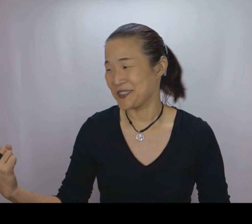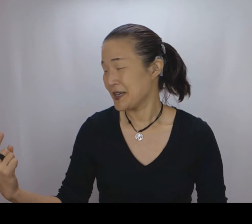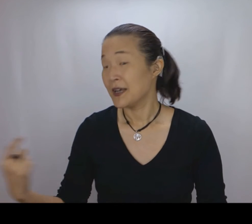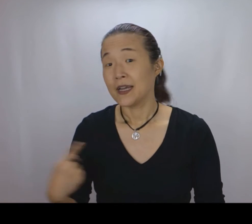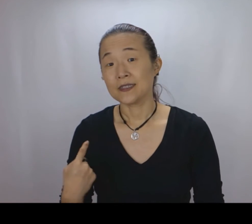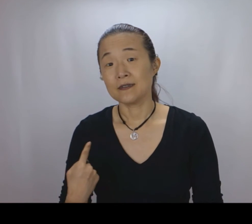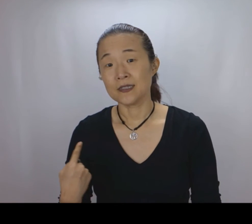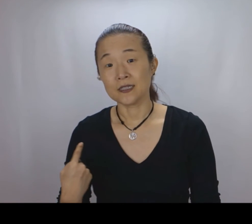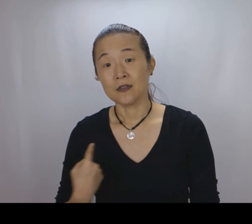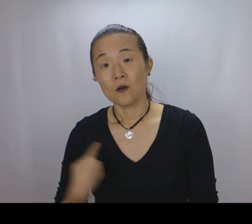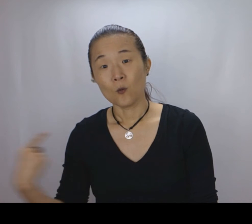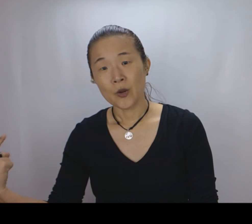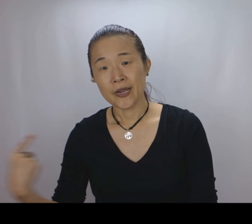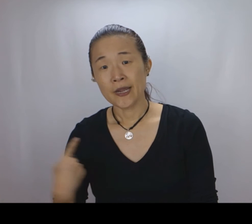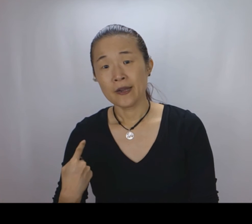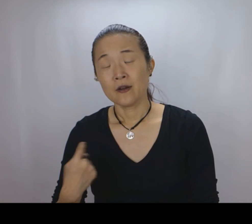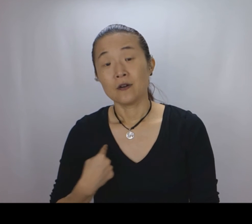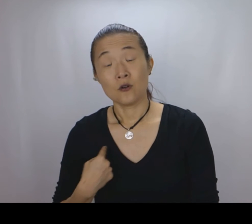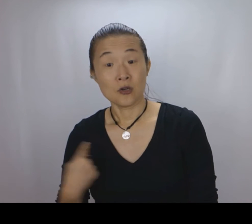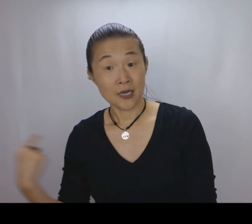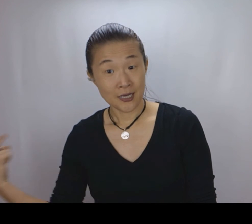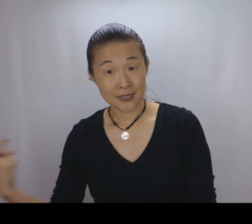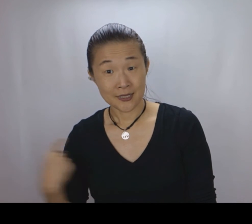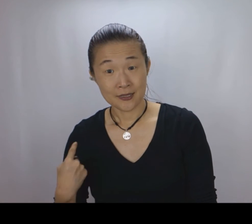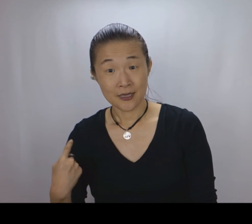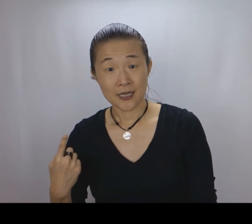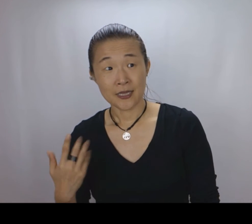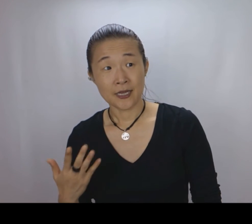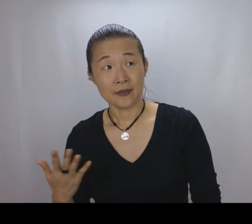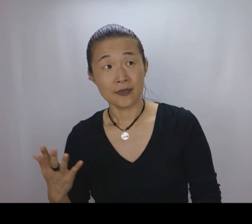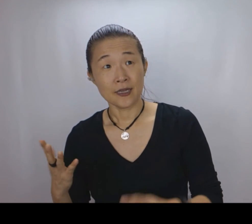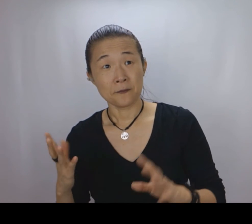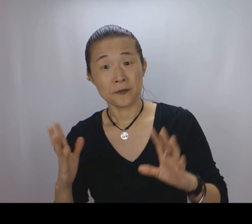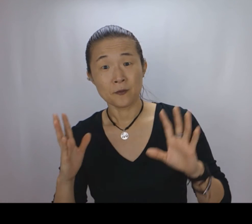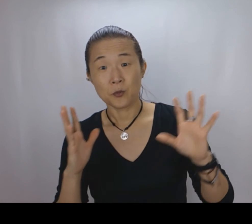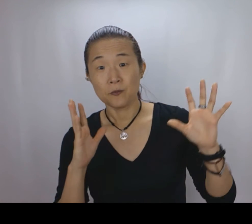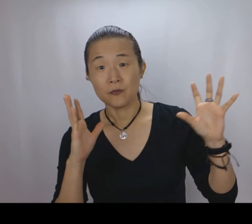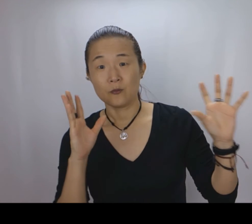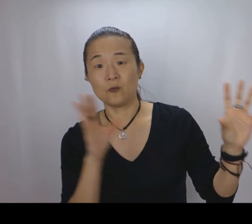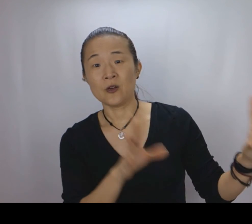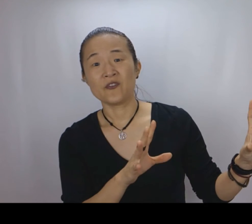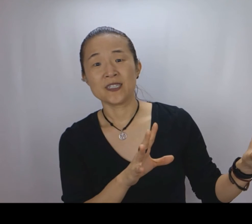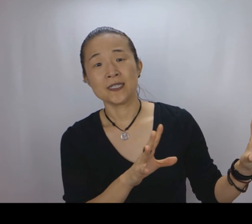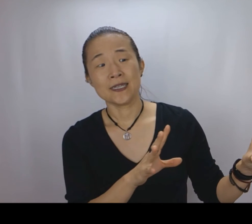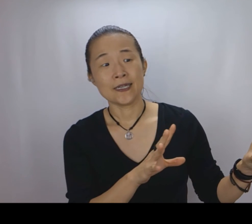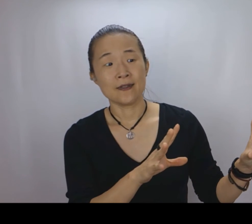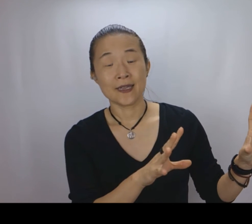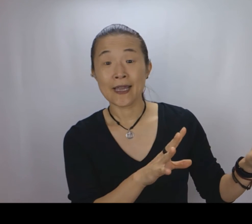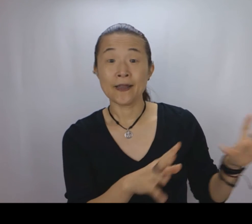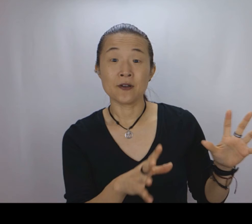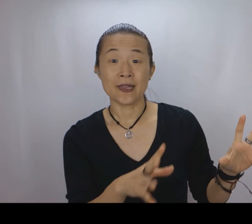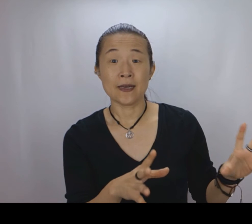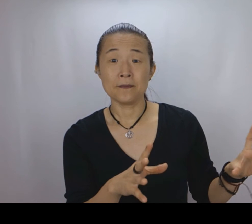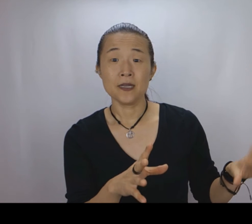So, this is we or us. Then if you're referencing they or them,